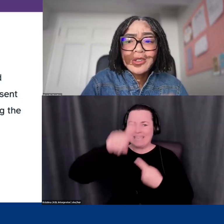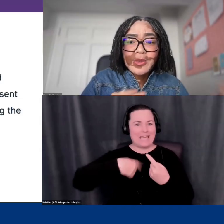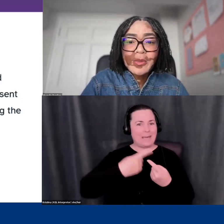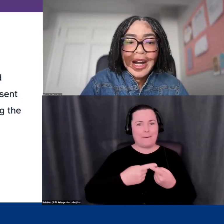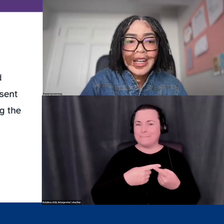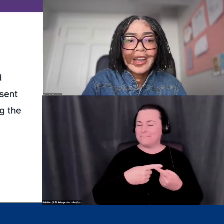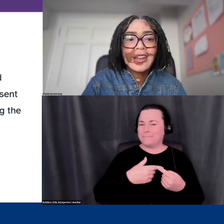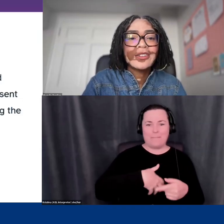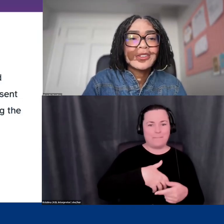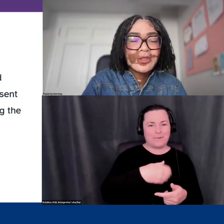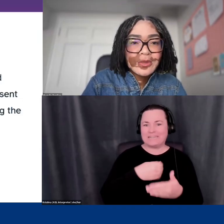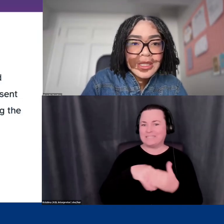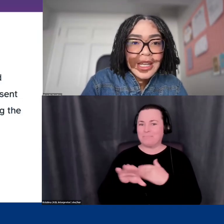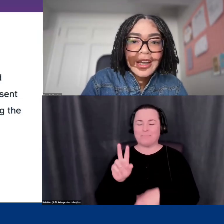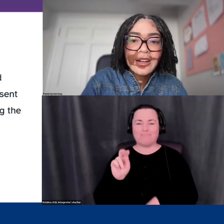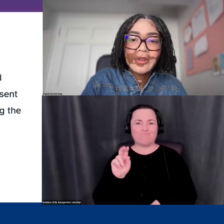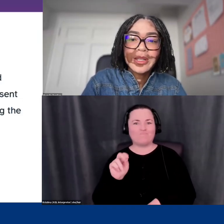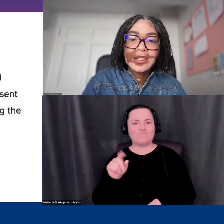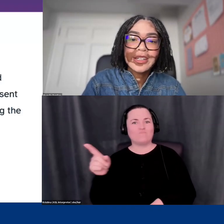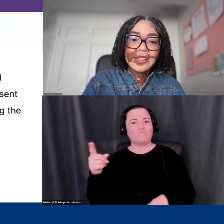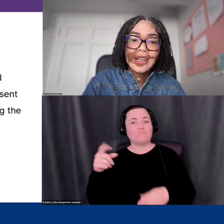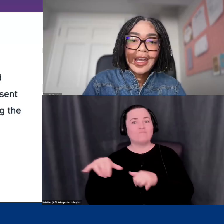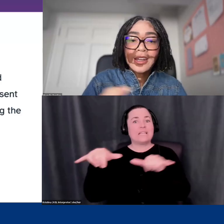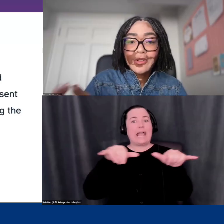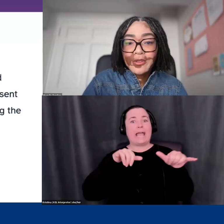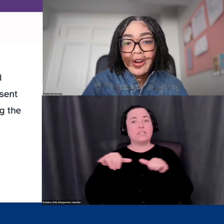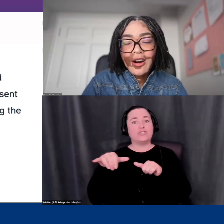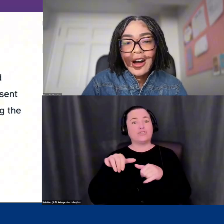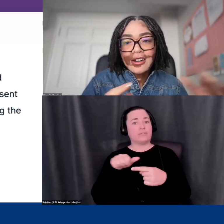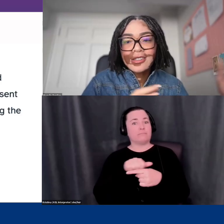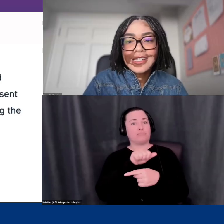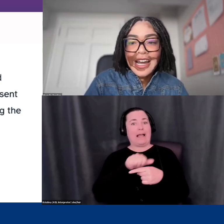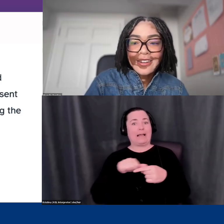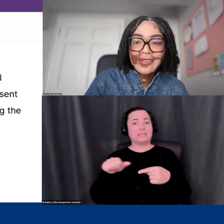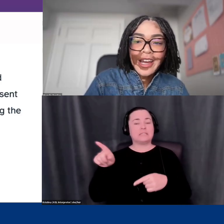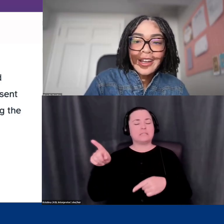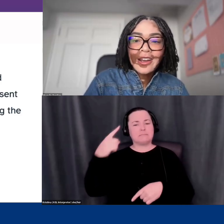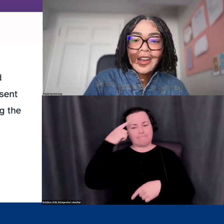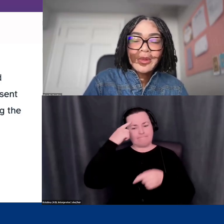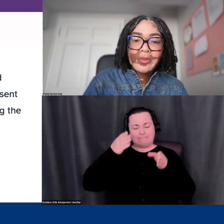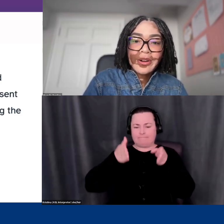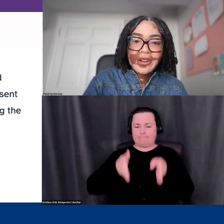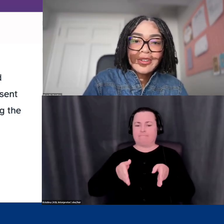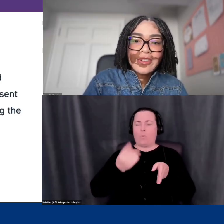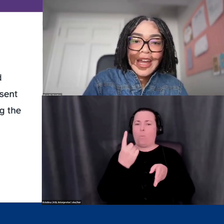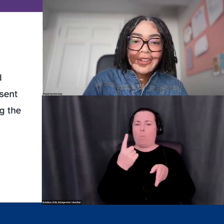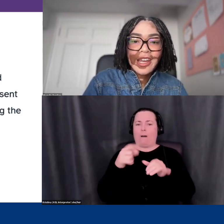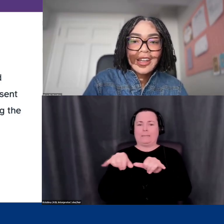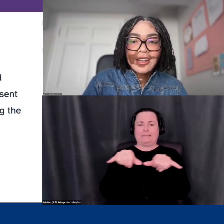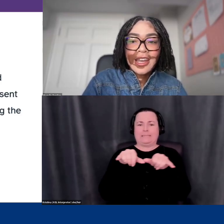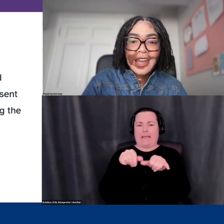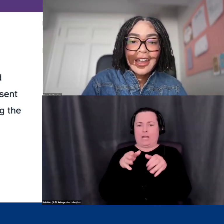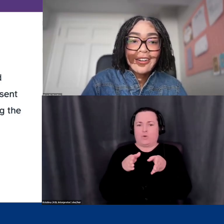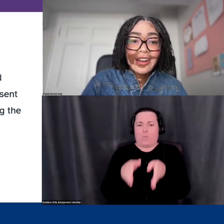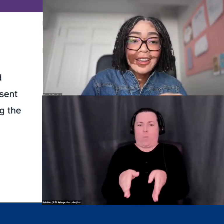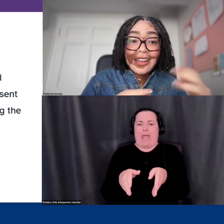assumed body, an assumed set of abilities, and if you fall outside of that, the burden of navigating care and